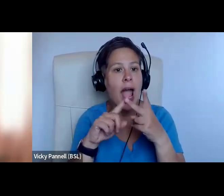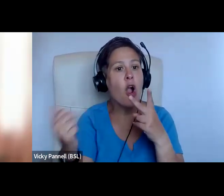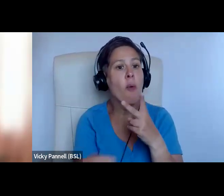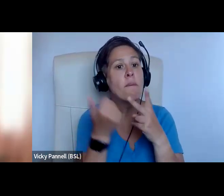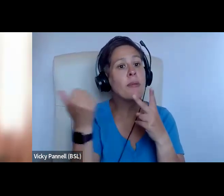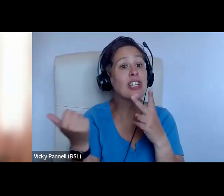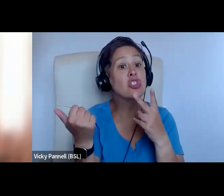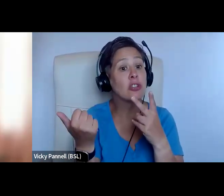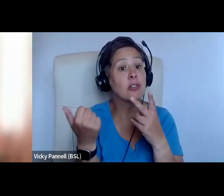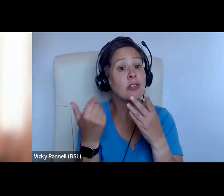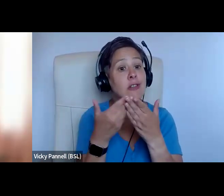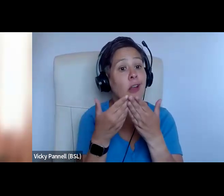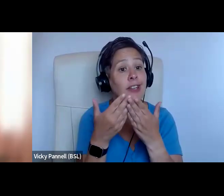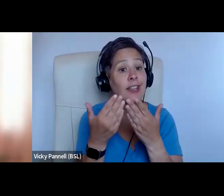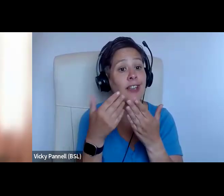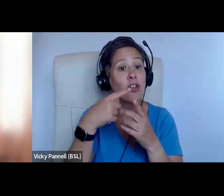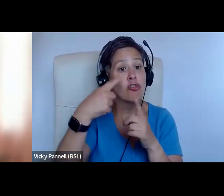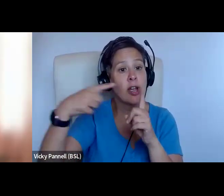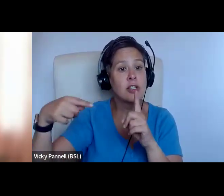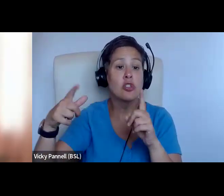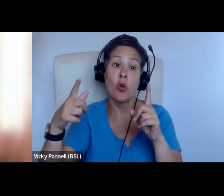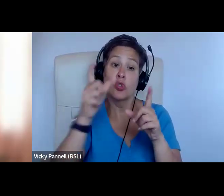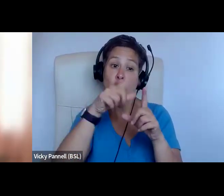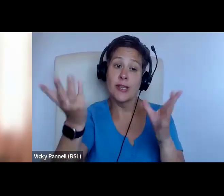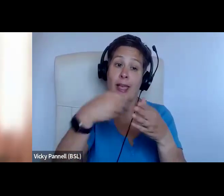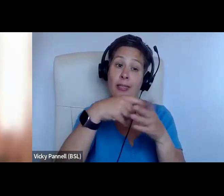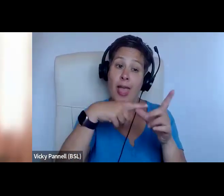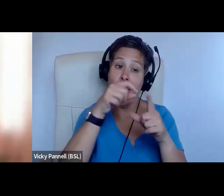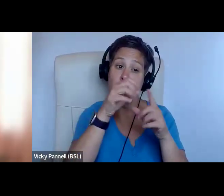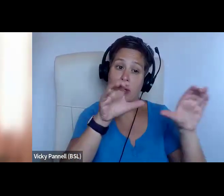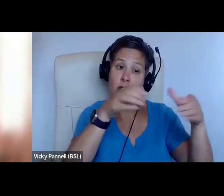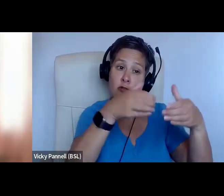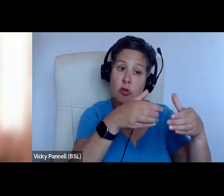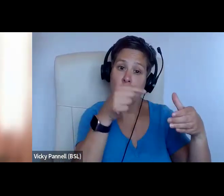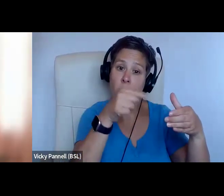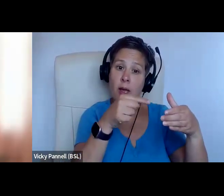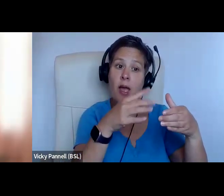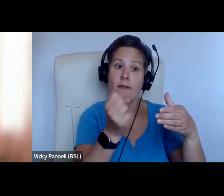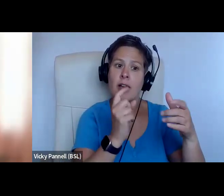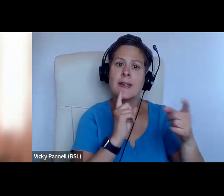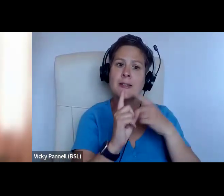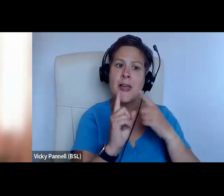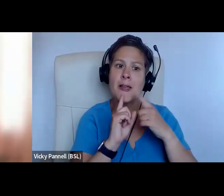APP plans have a shelf life of four years. They're meant to be a living document,